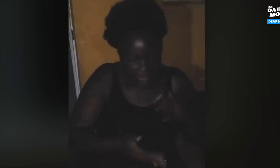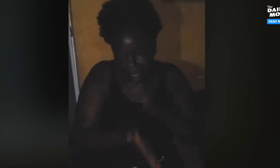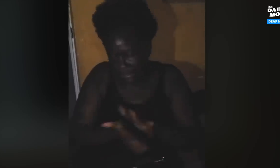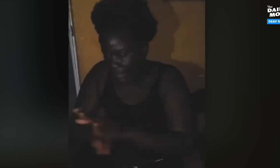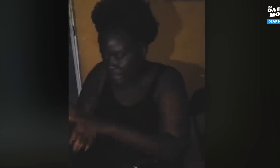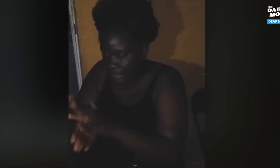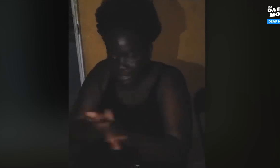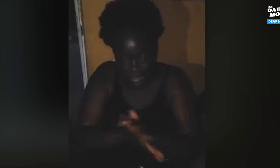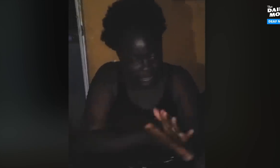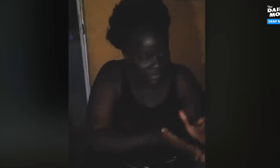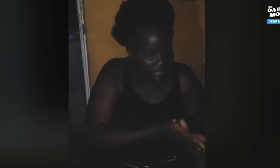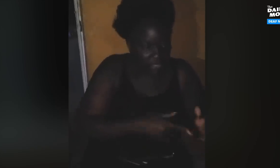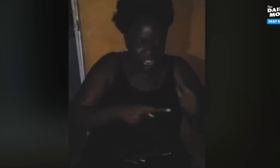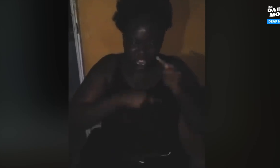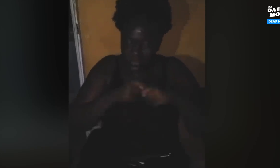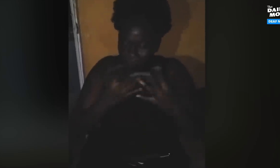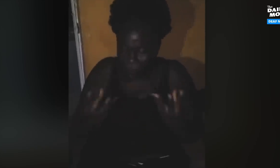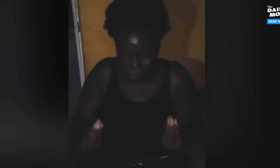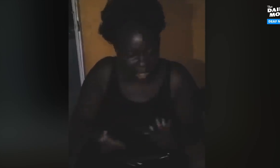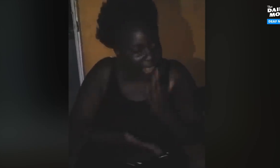I tried to clean it up, but it was soaked.